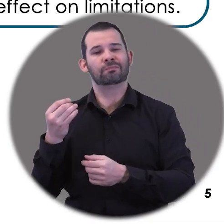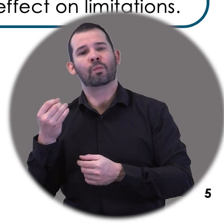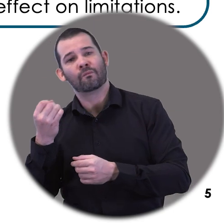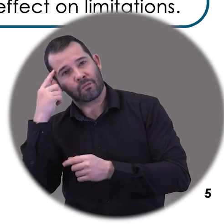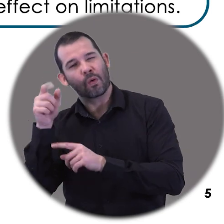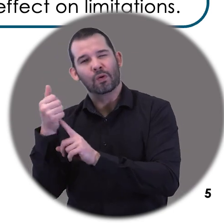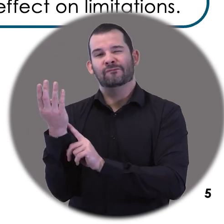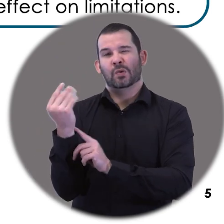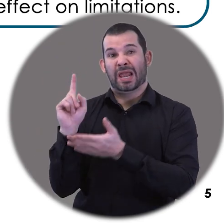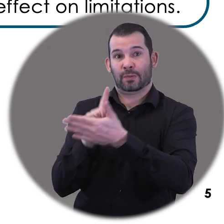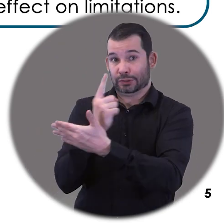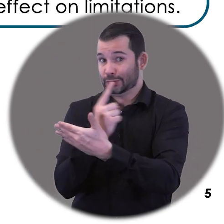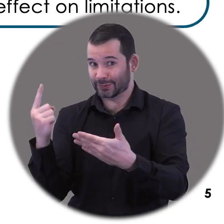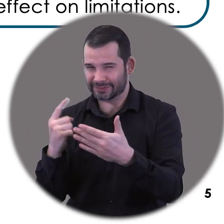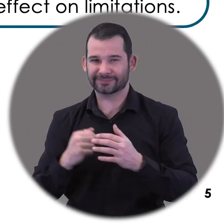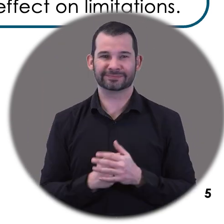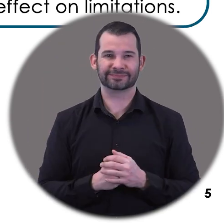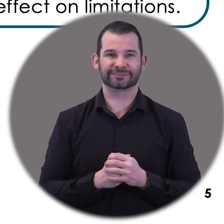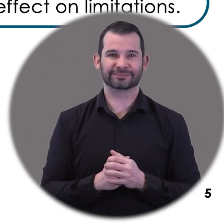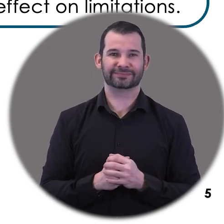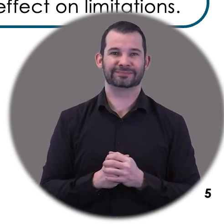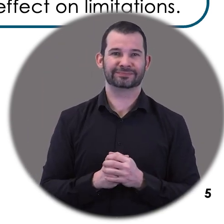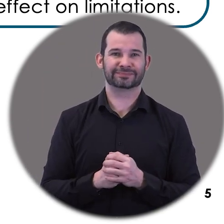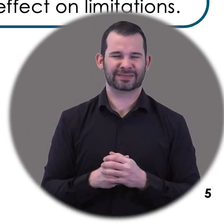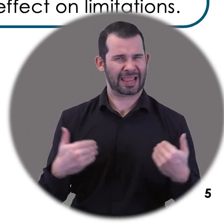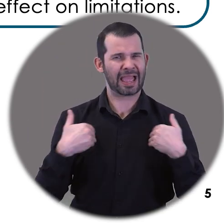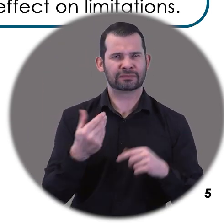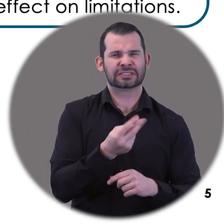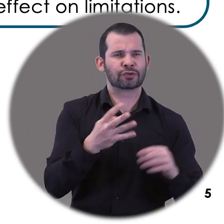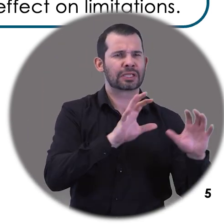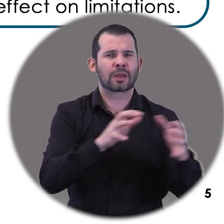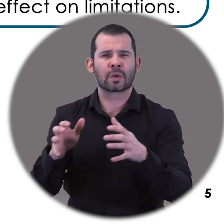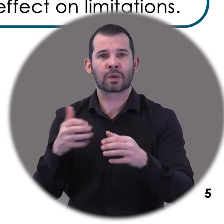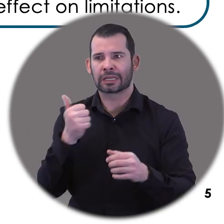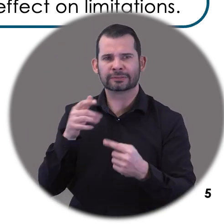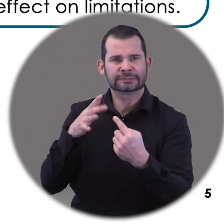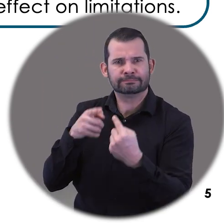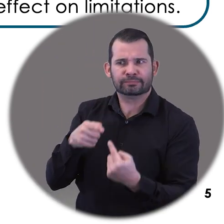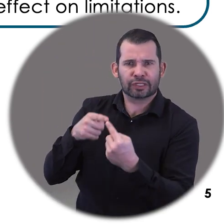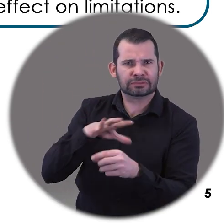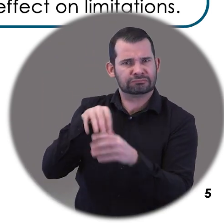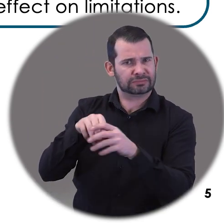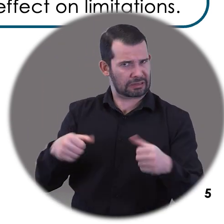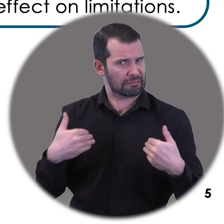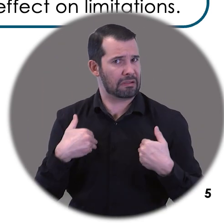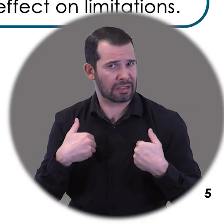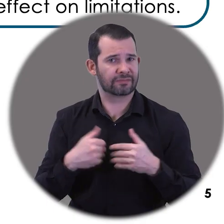and for 14 hours a week. There are several categories an impairment can exist in,